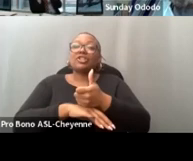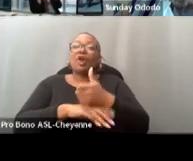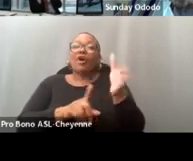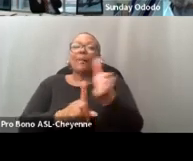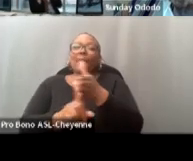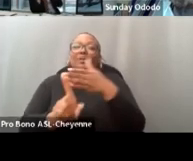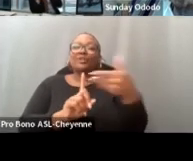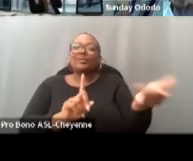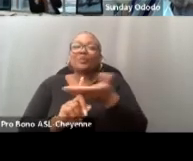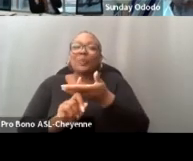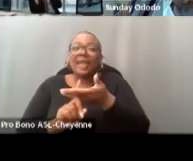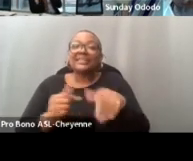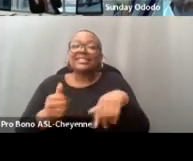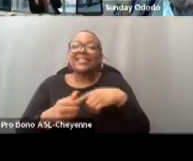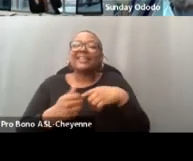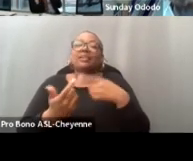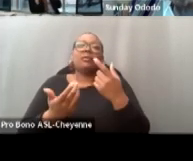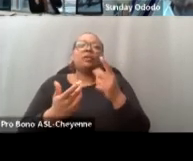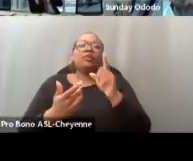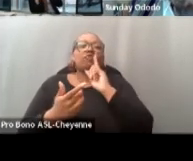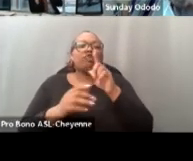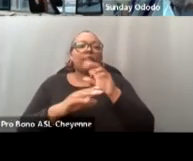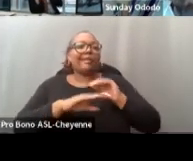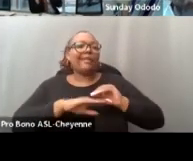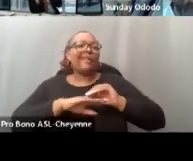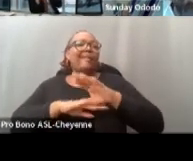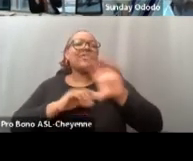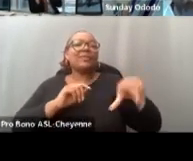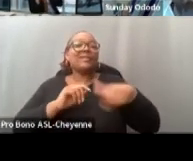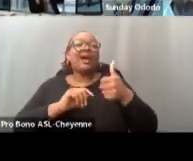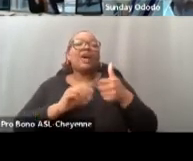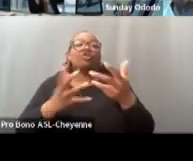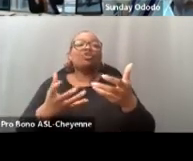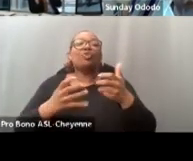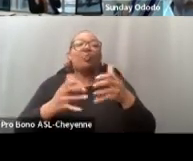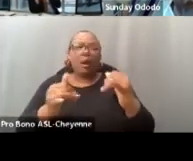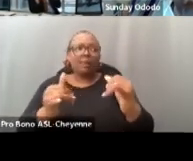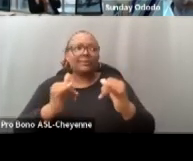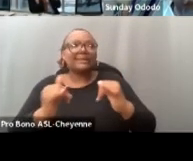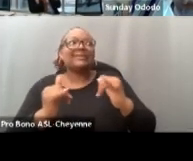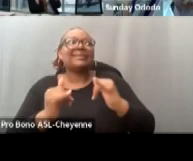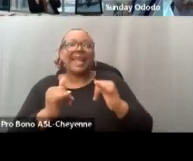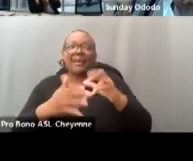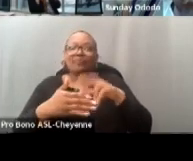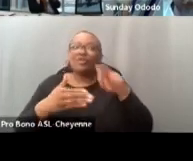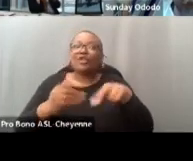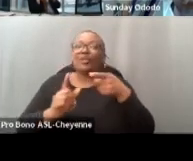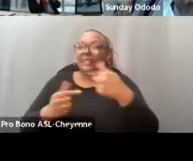of, really, influencing others to want the same outcomes that you want.